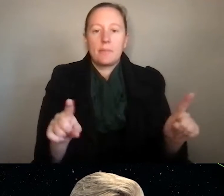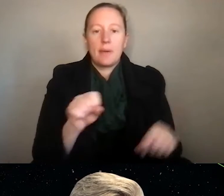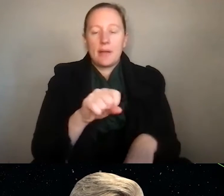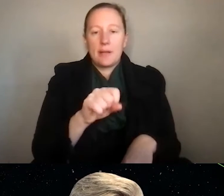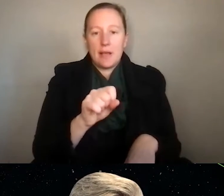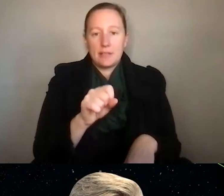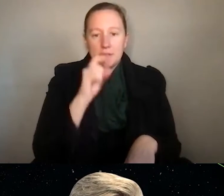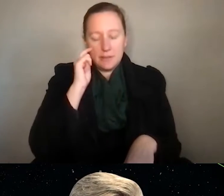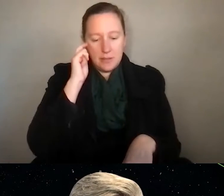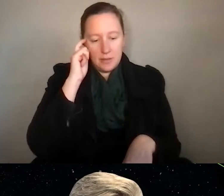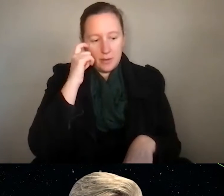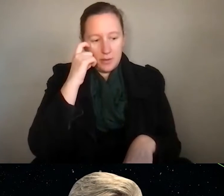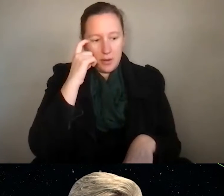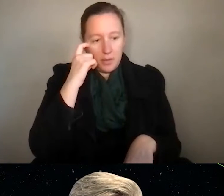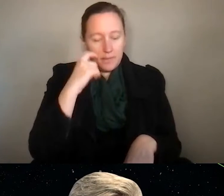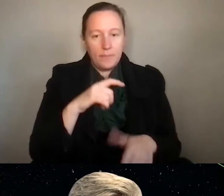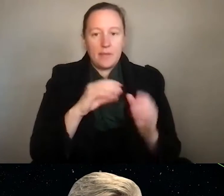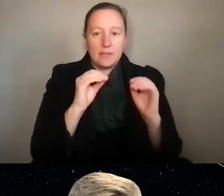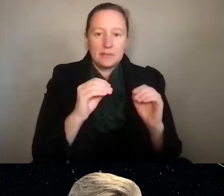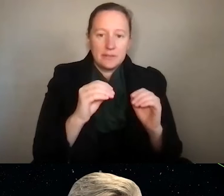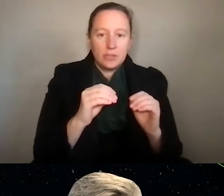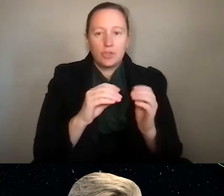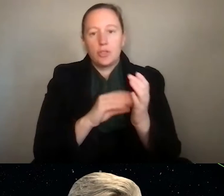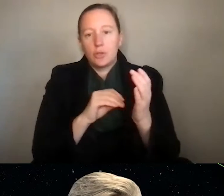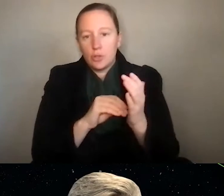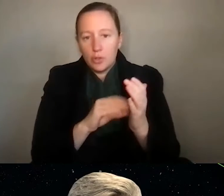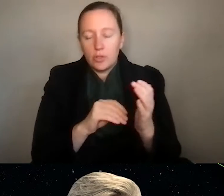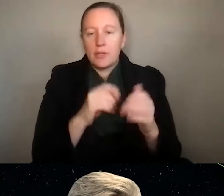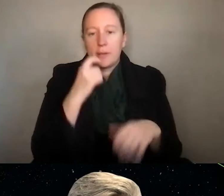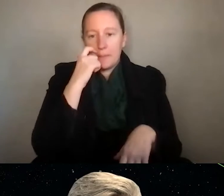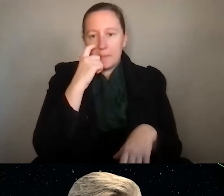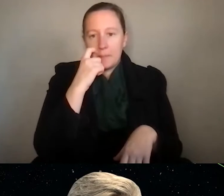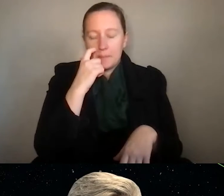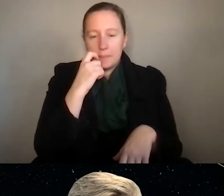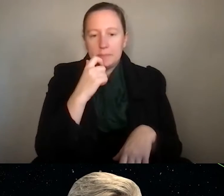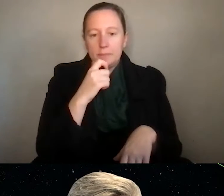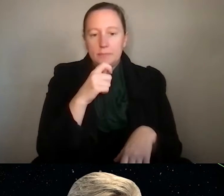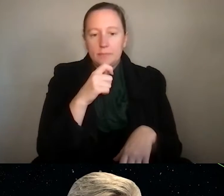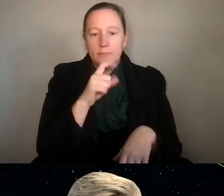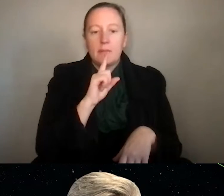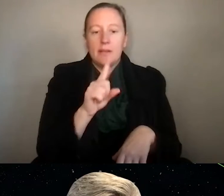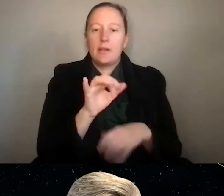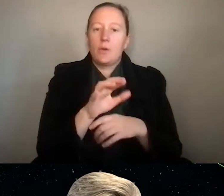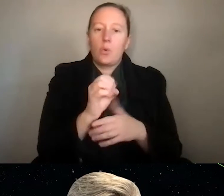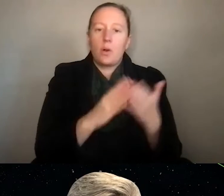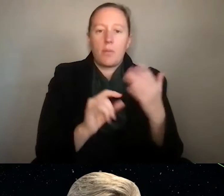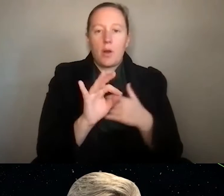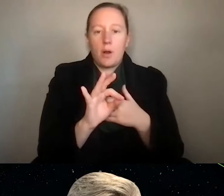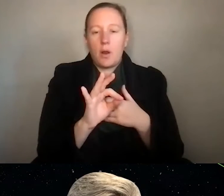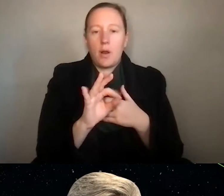Teaching learning is a core part of our directorate.